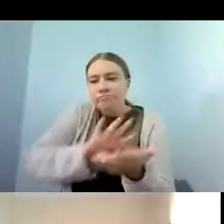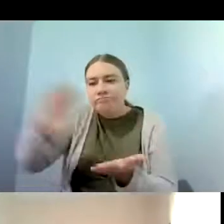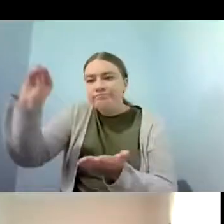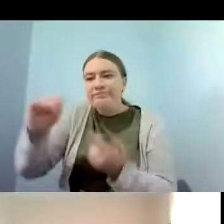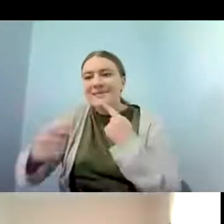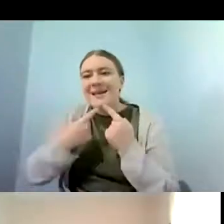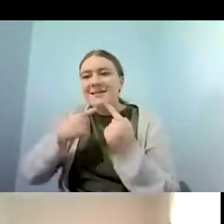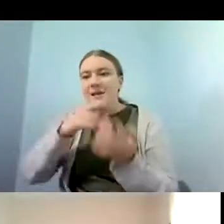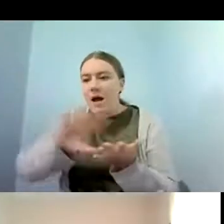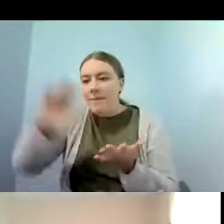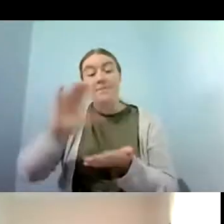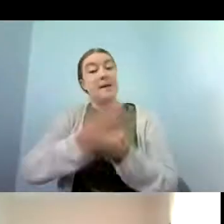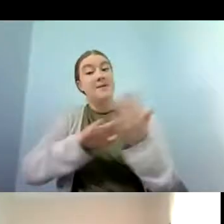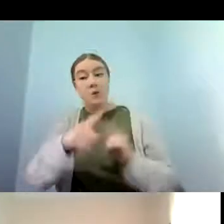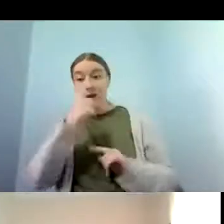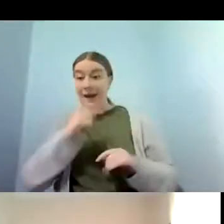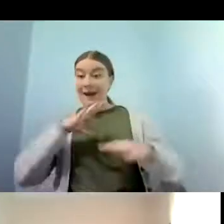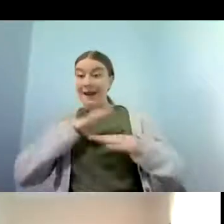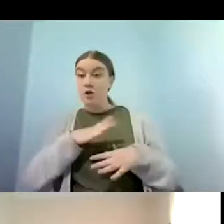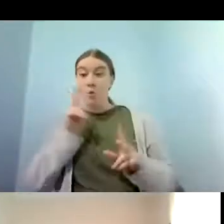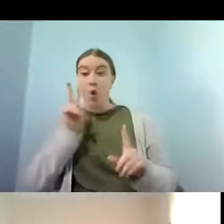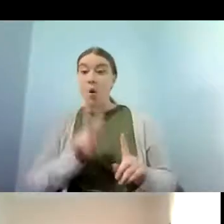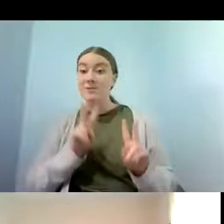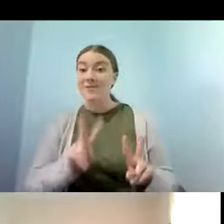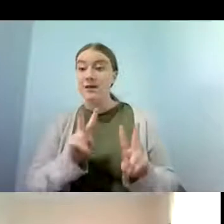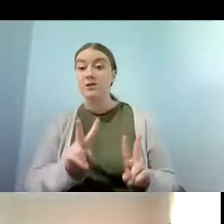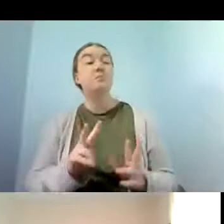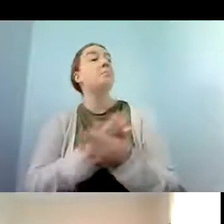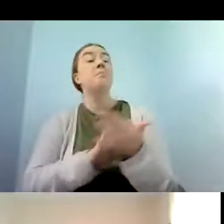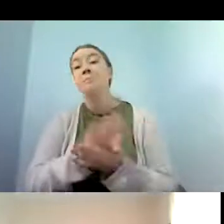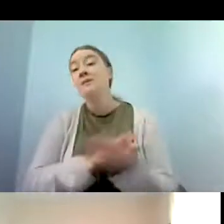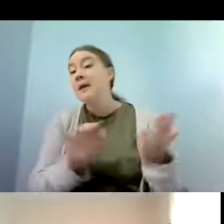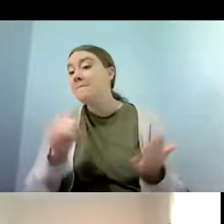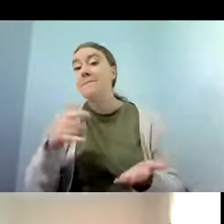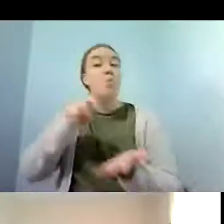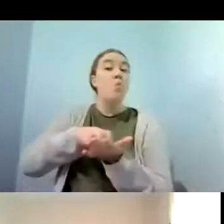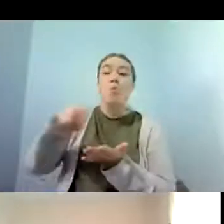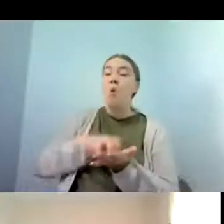you can have a casual observation uh which may be that you're out on a walk and you see a plant and